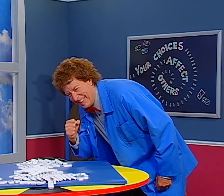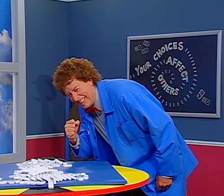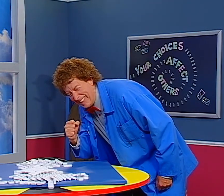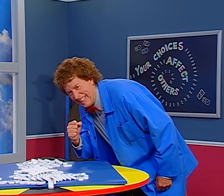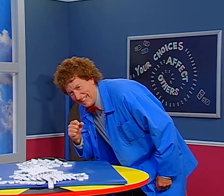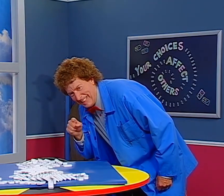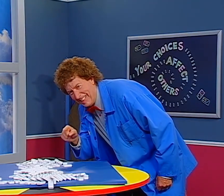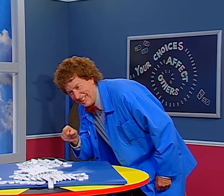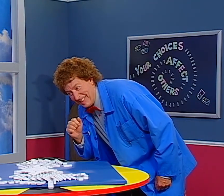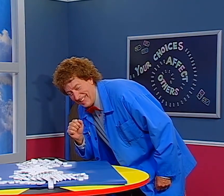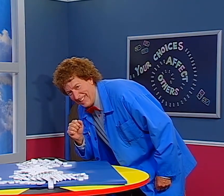YES.